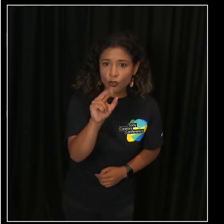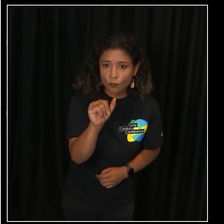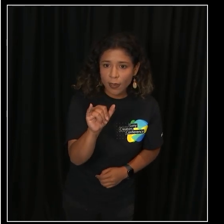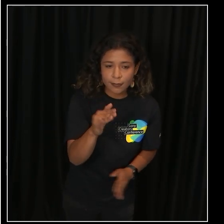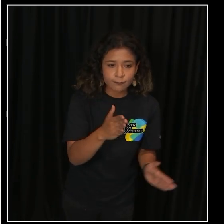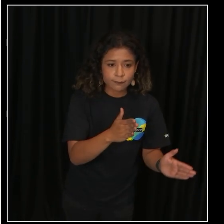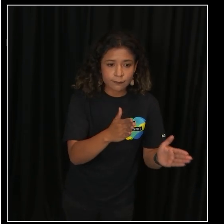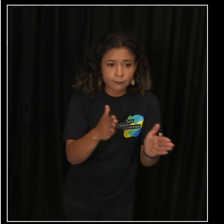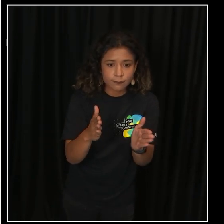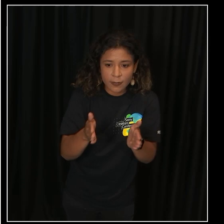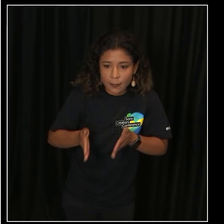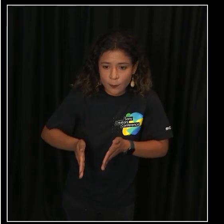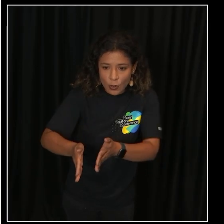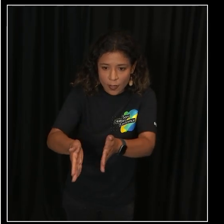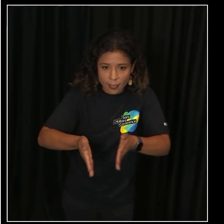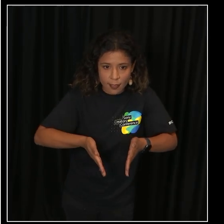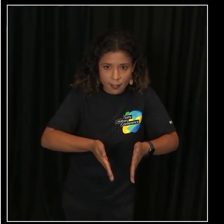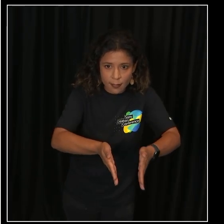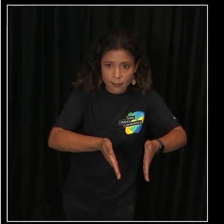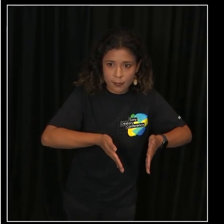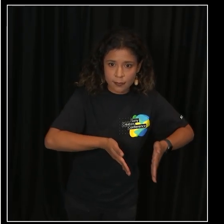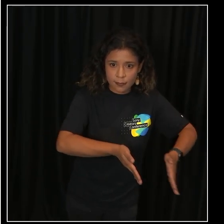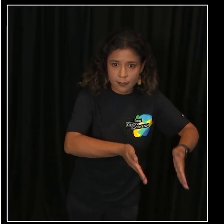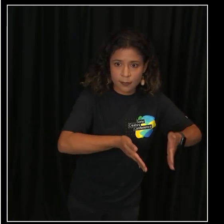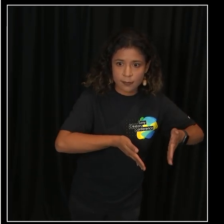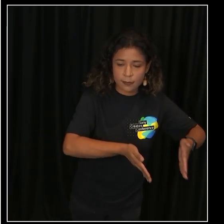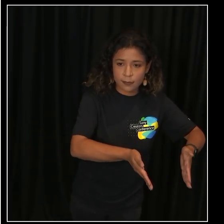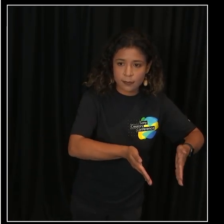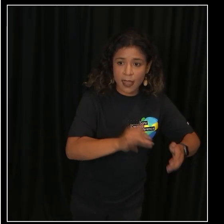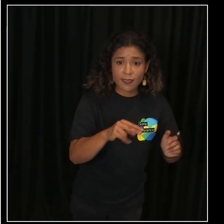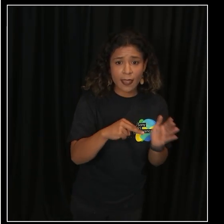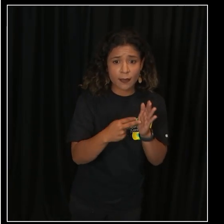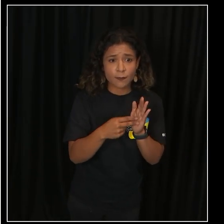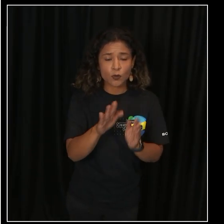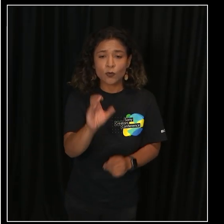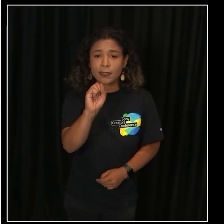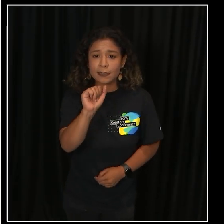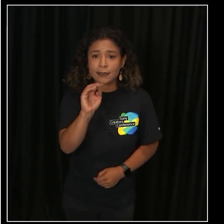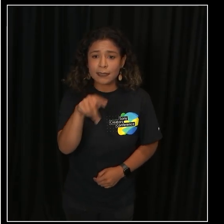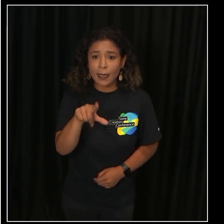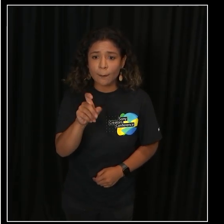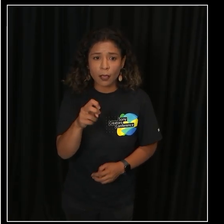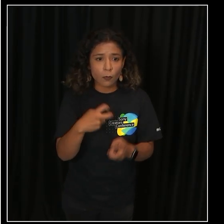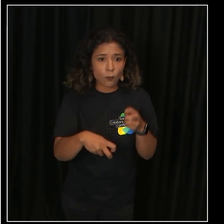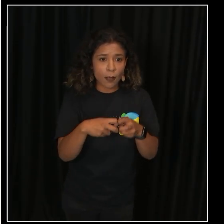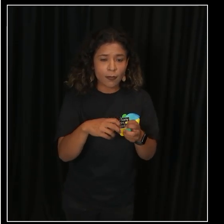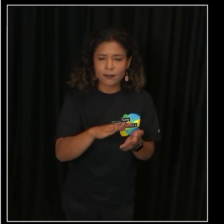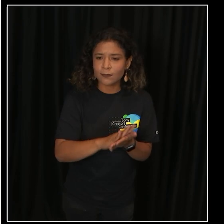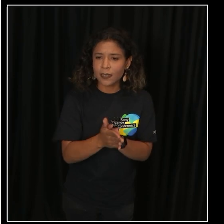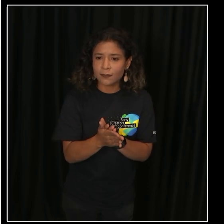This means that your sampling problem becomes even simpler. In fact, it's incredibly trivial.